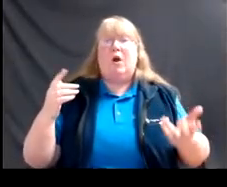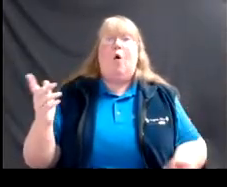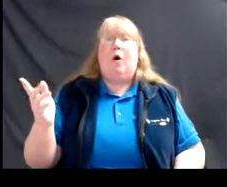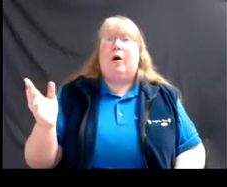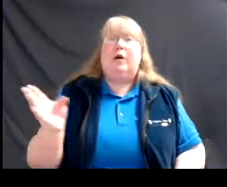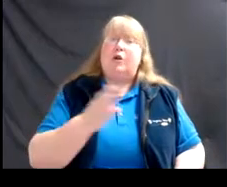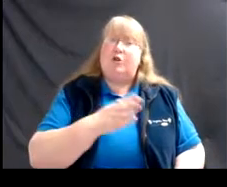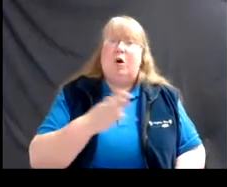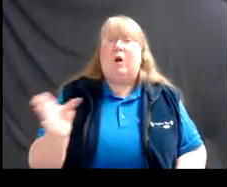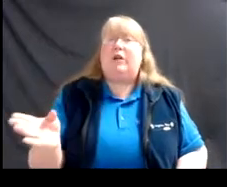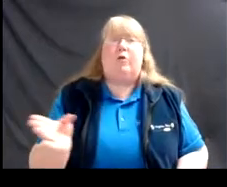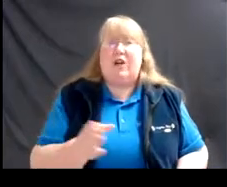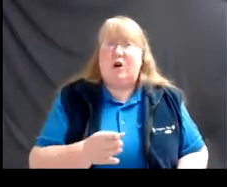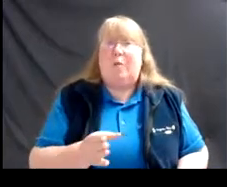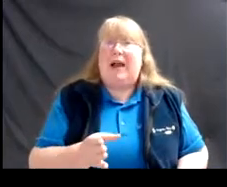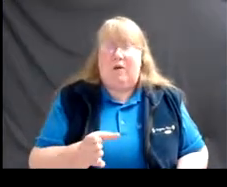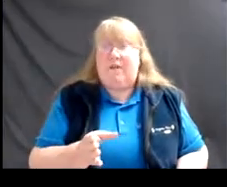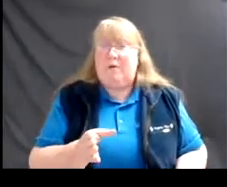or control a directional microphone.